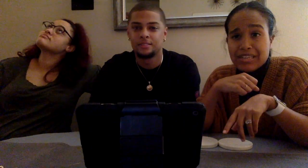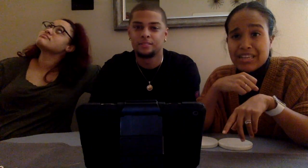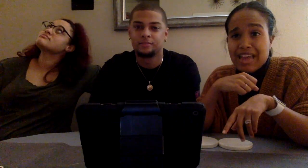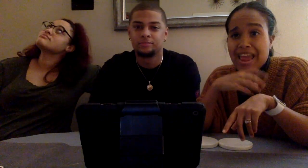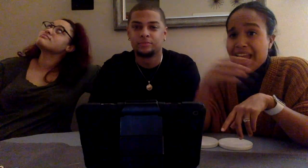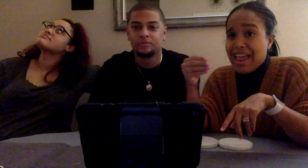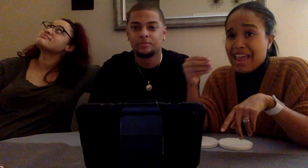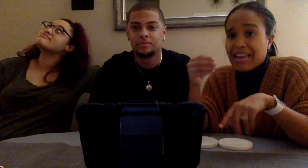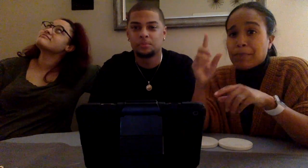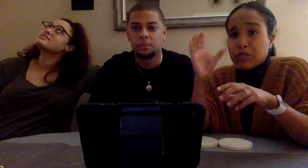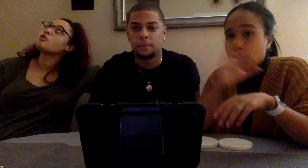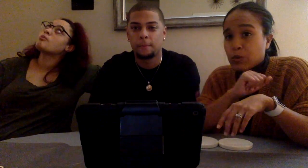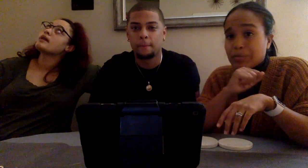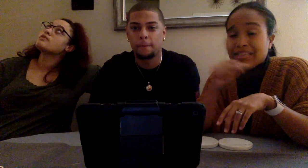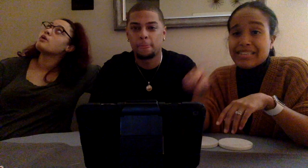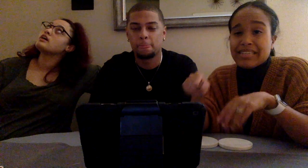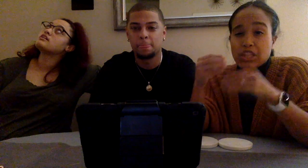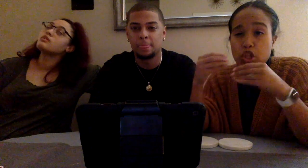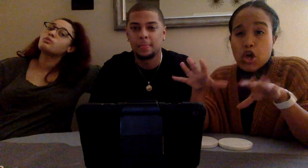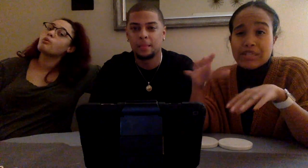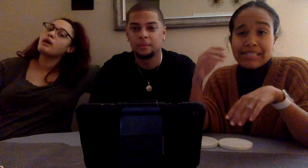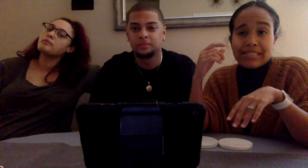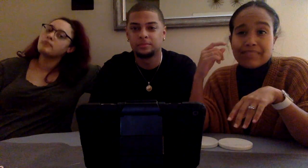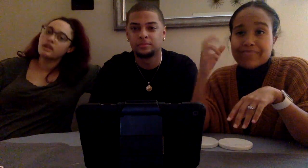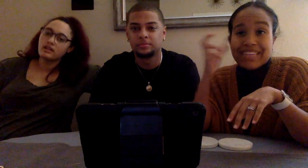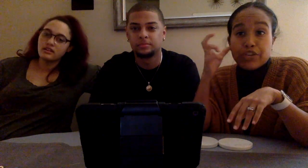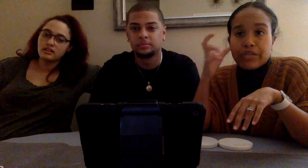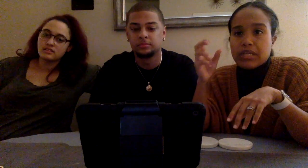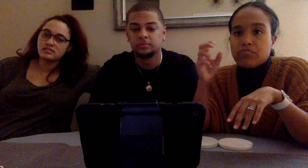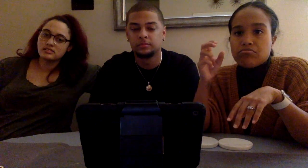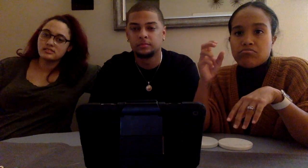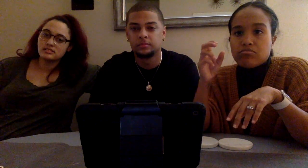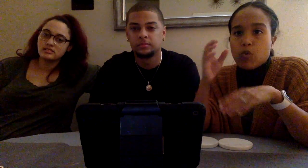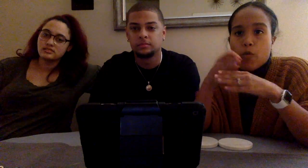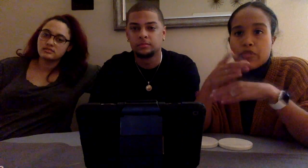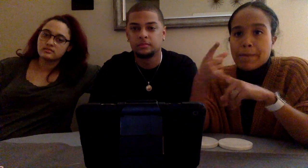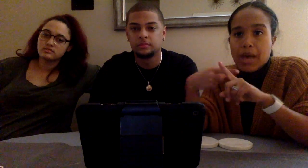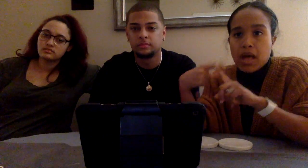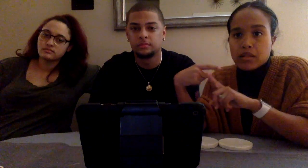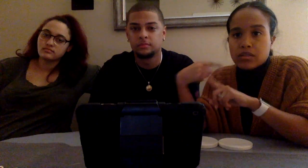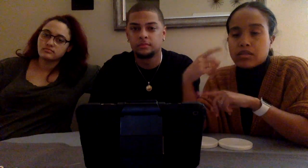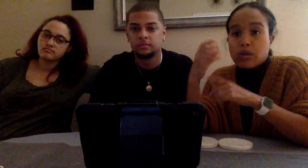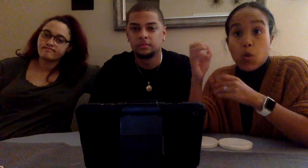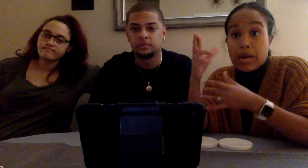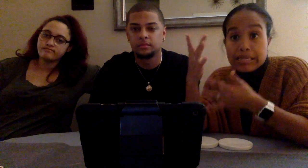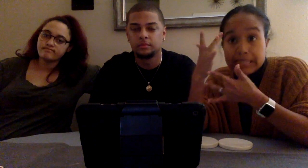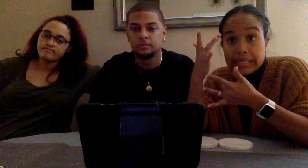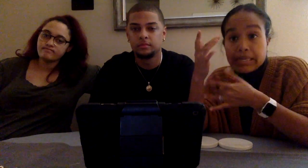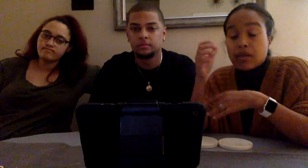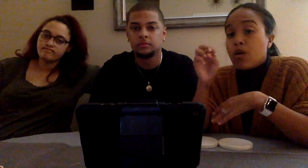And I am assuming he has lost his hearing over the last few months... or he has gotten sick